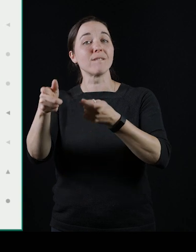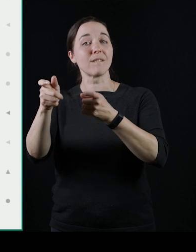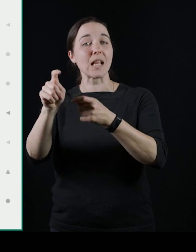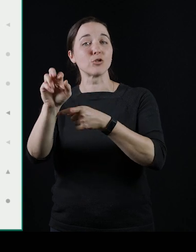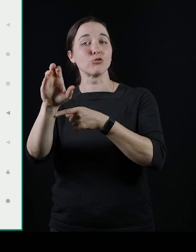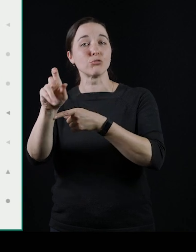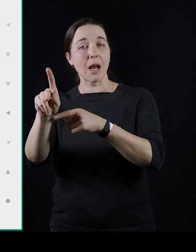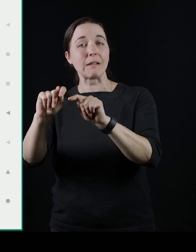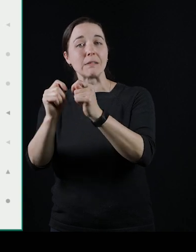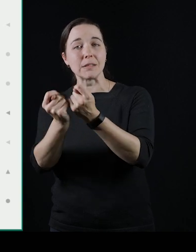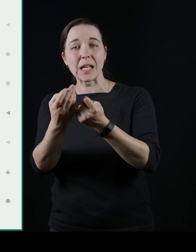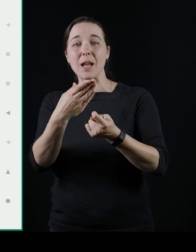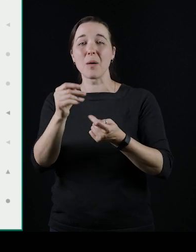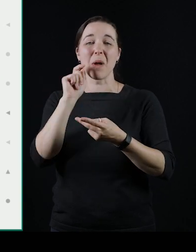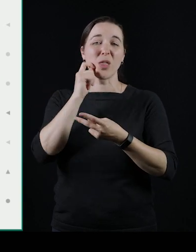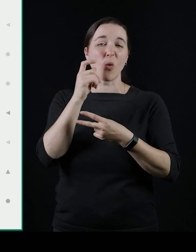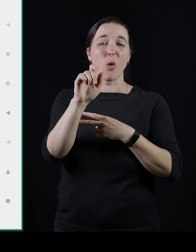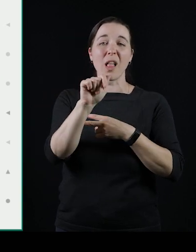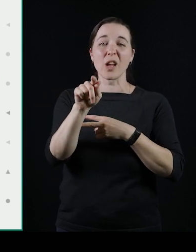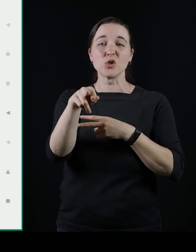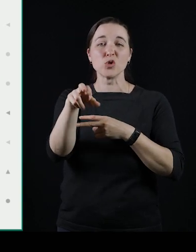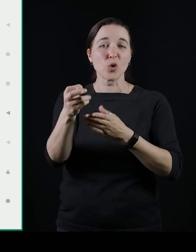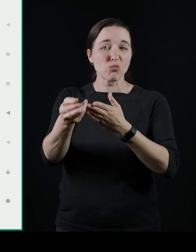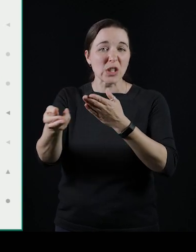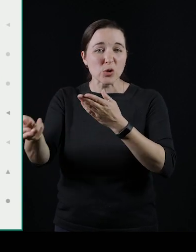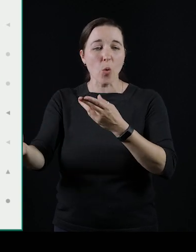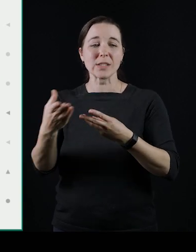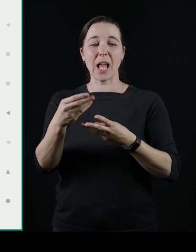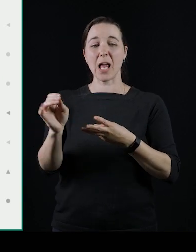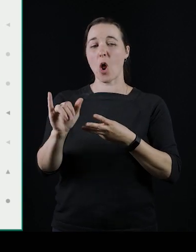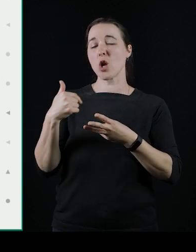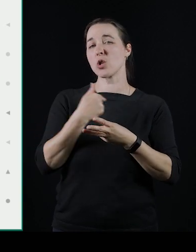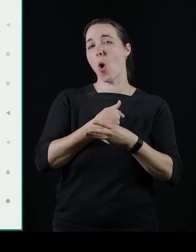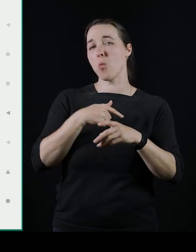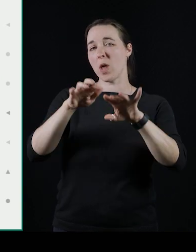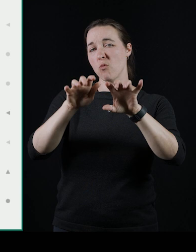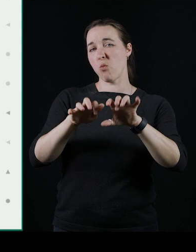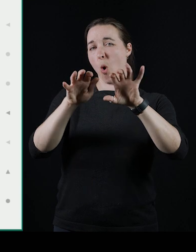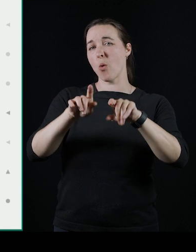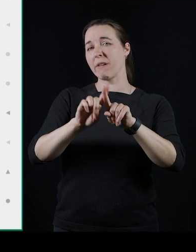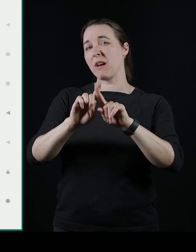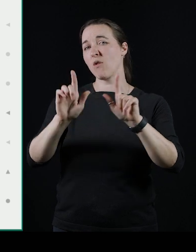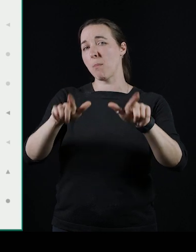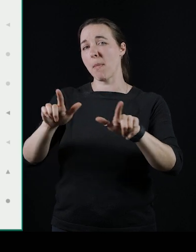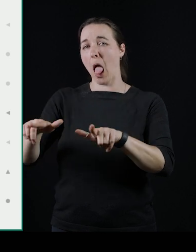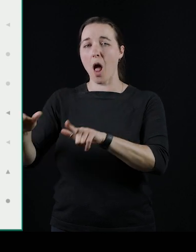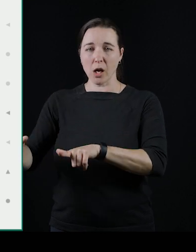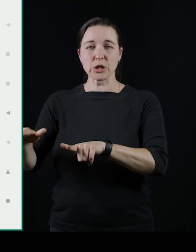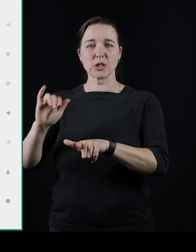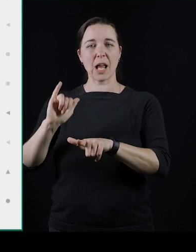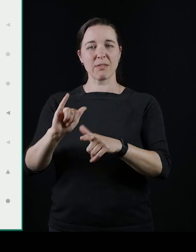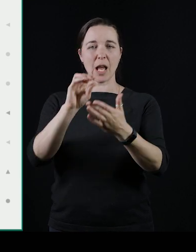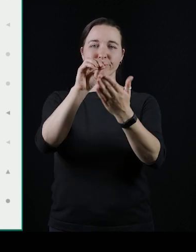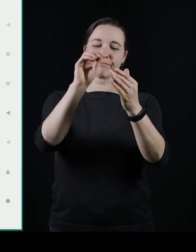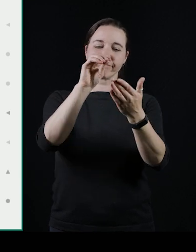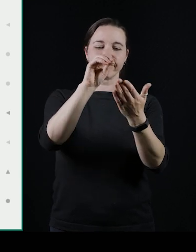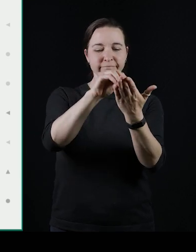and all the cool Azure resources. And we also wrote a series of blog posts recording our migration journey.